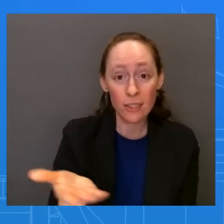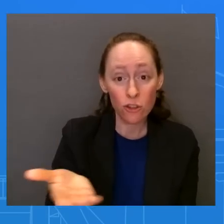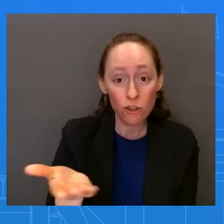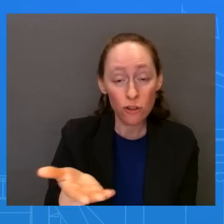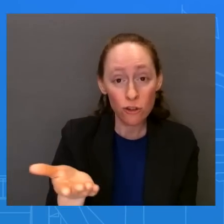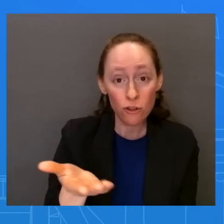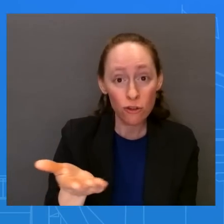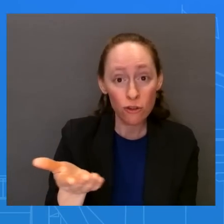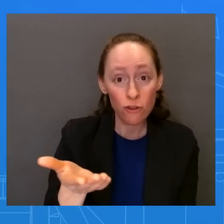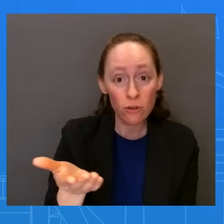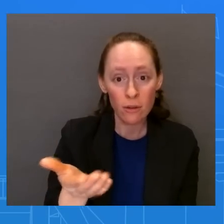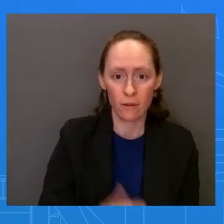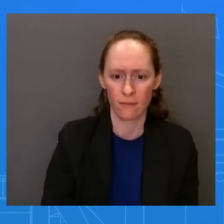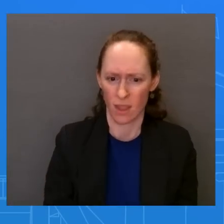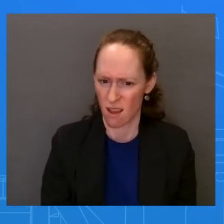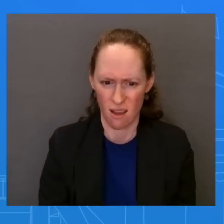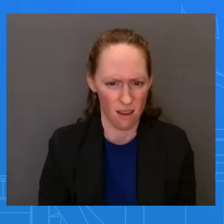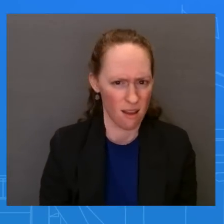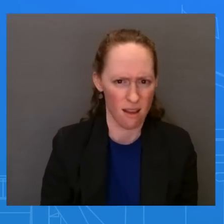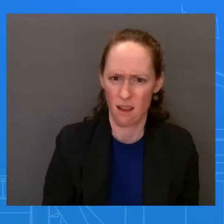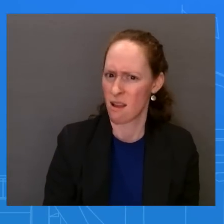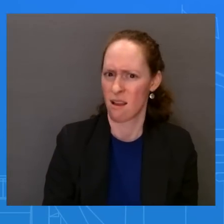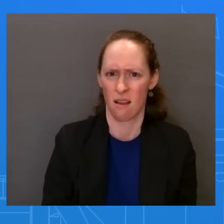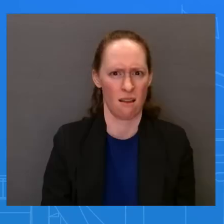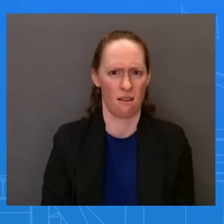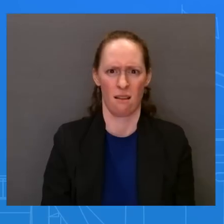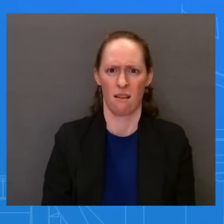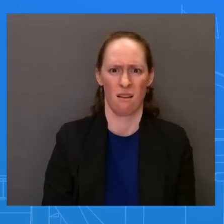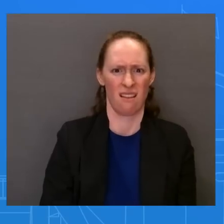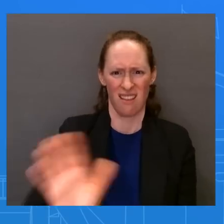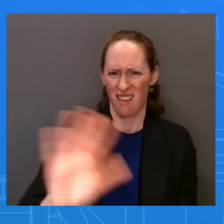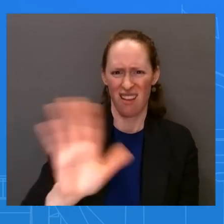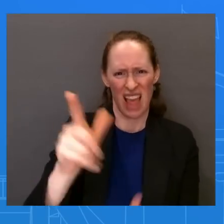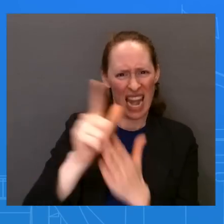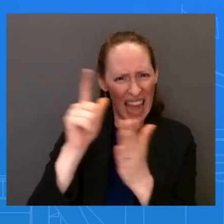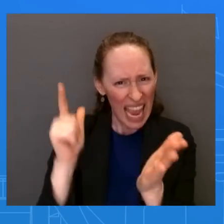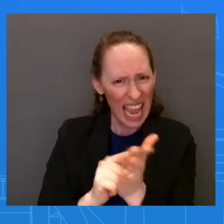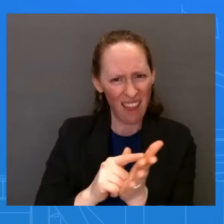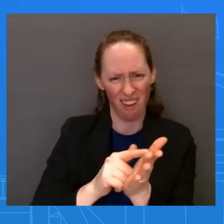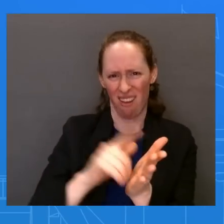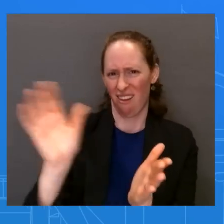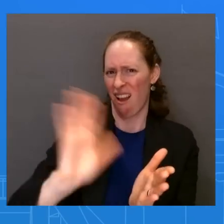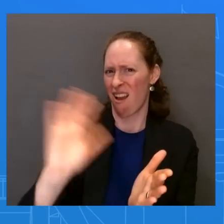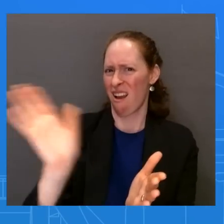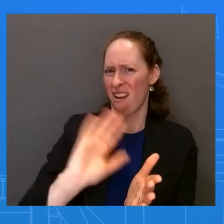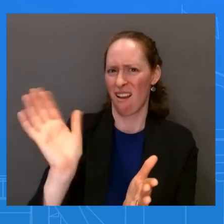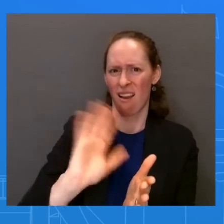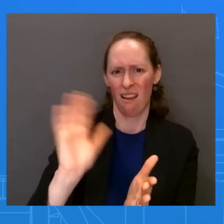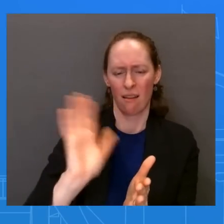that is currently happening at the Department of Justice. And the President has been very, very clear: When it comes to these types of legal matters,